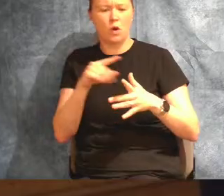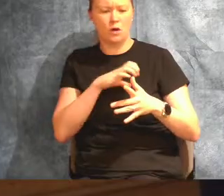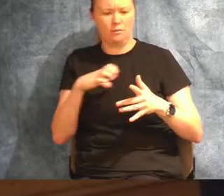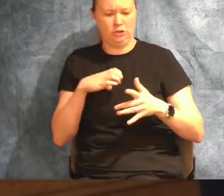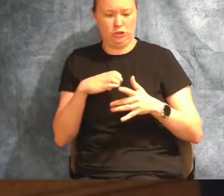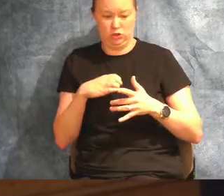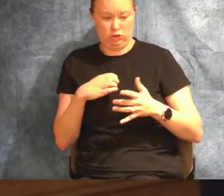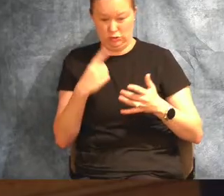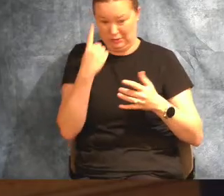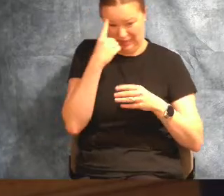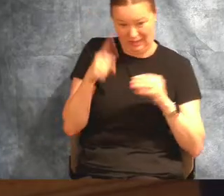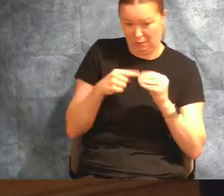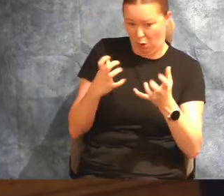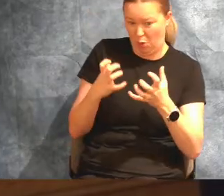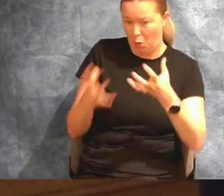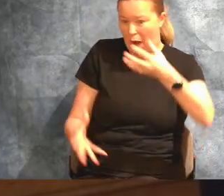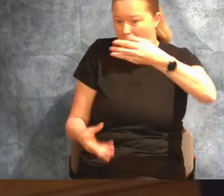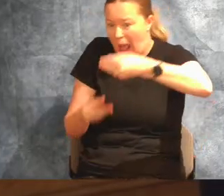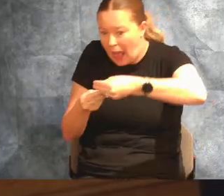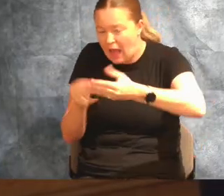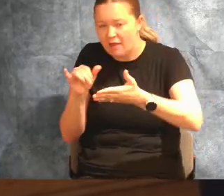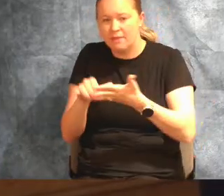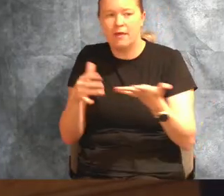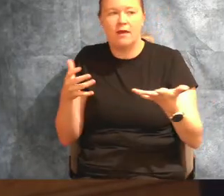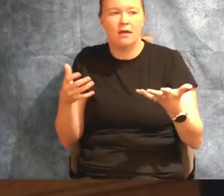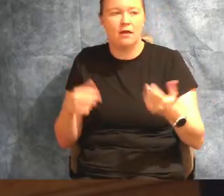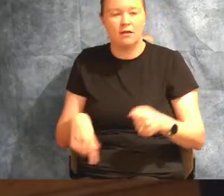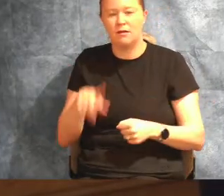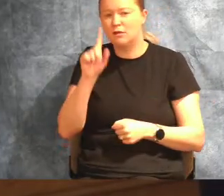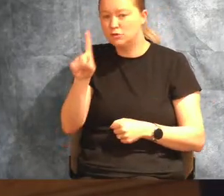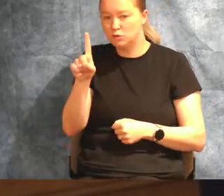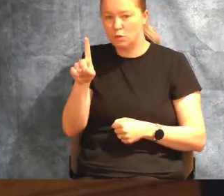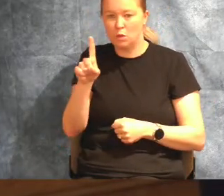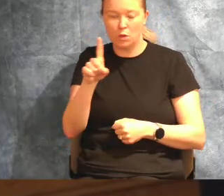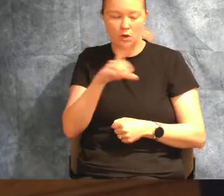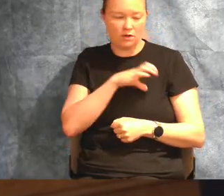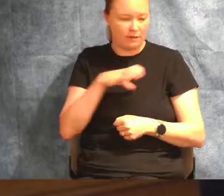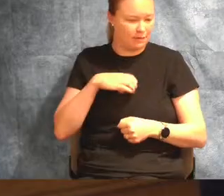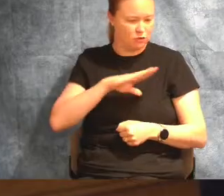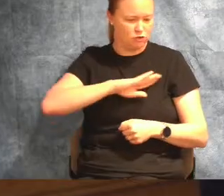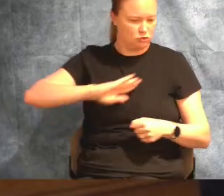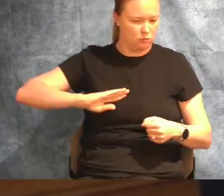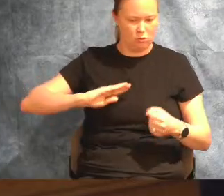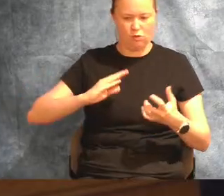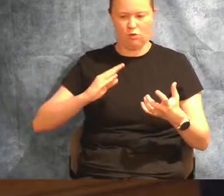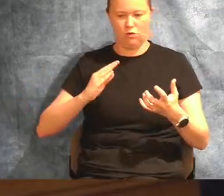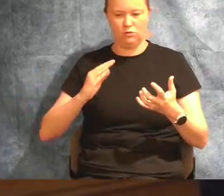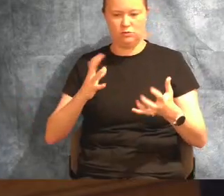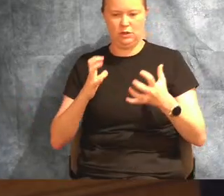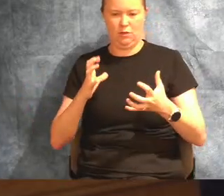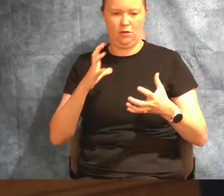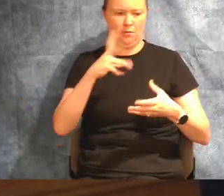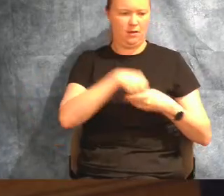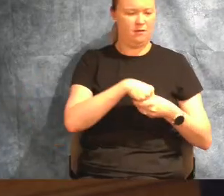we want to add that as one of our Commissions or boards that we would be a part of it? I don't know